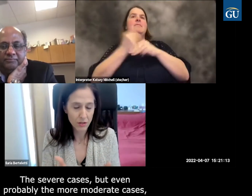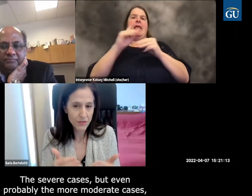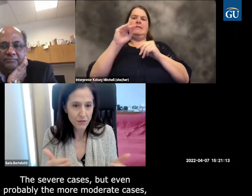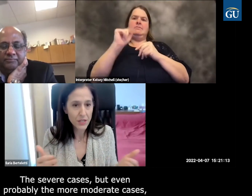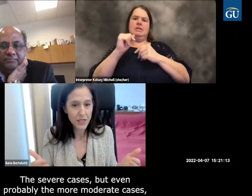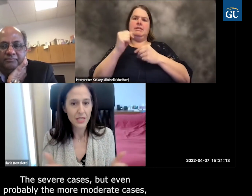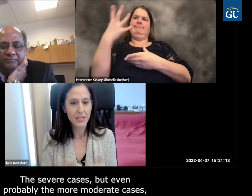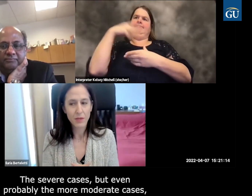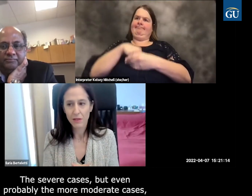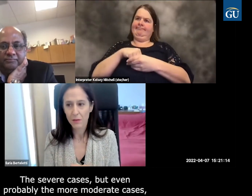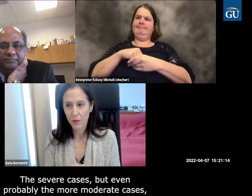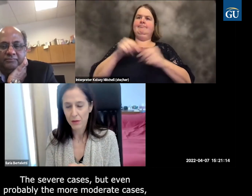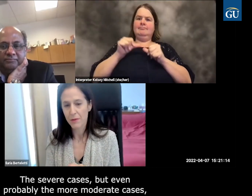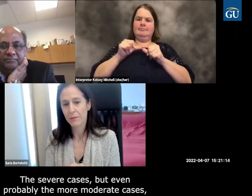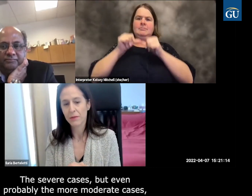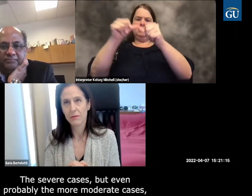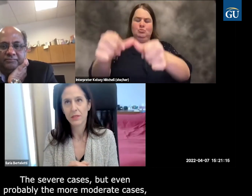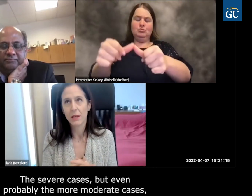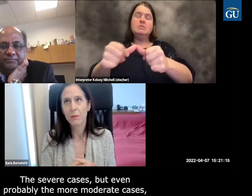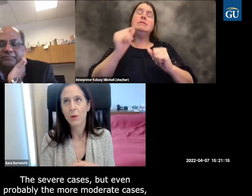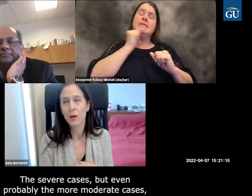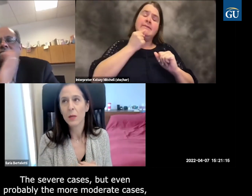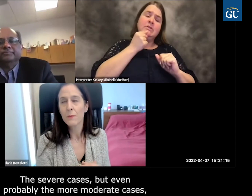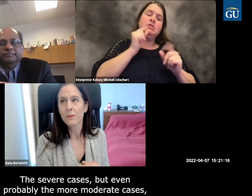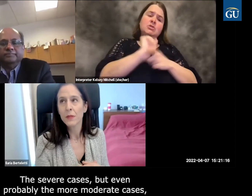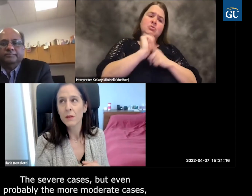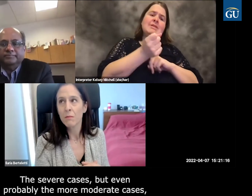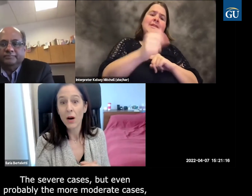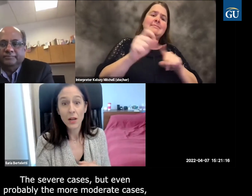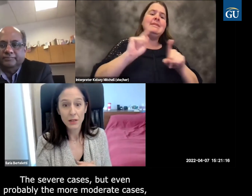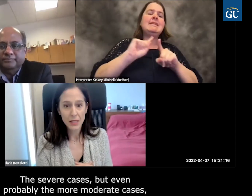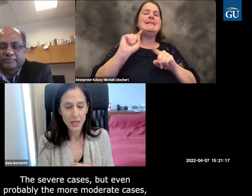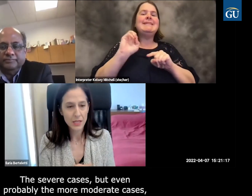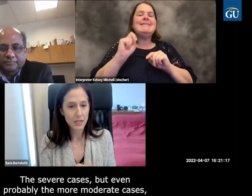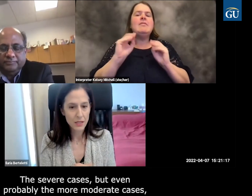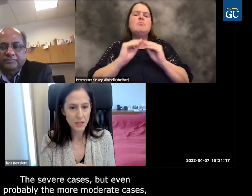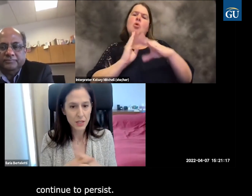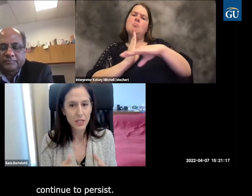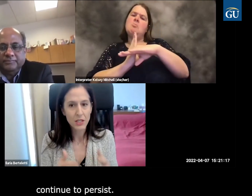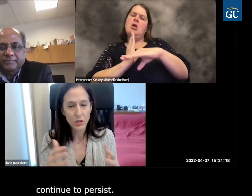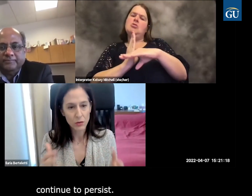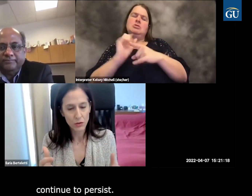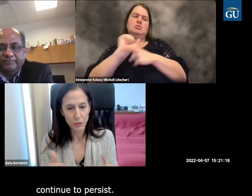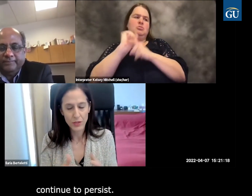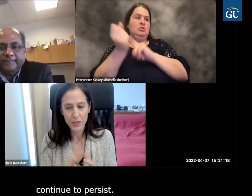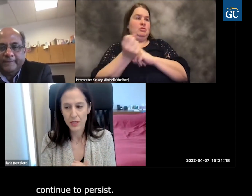severe cases but even probably the more